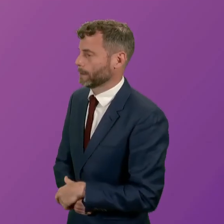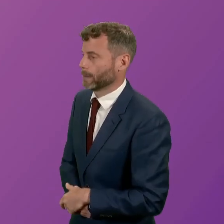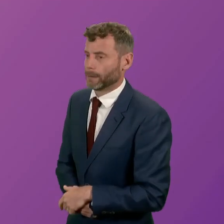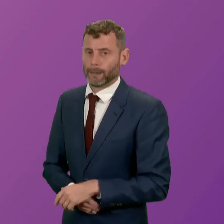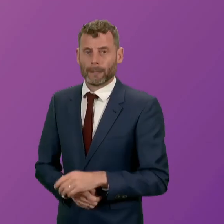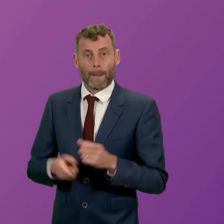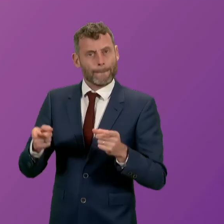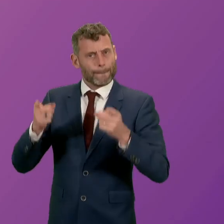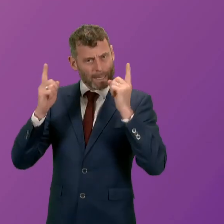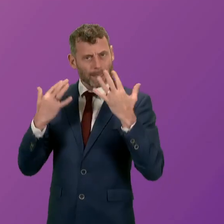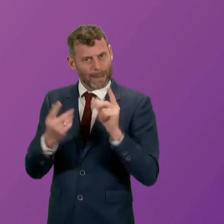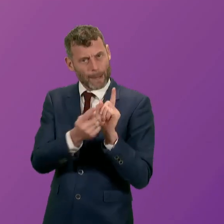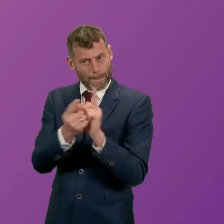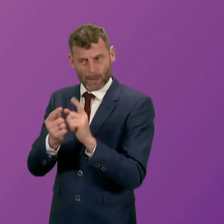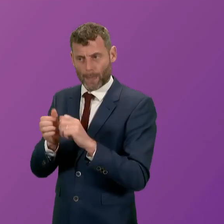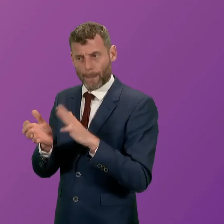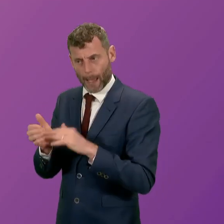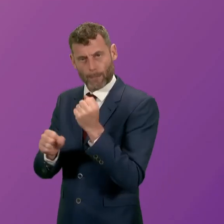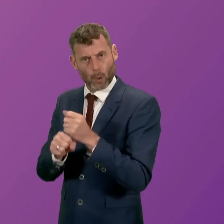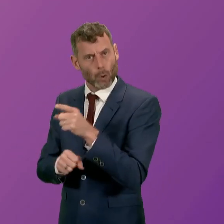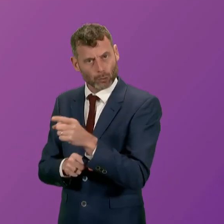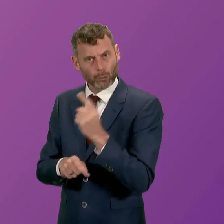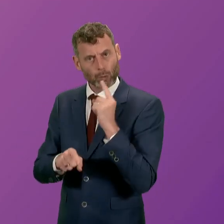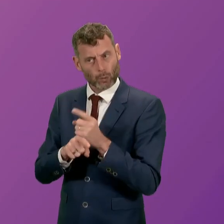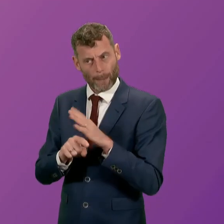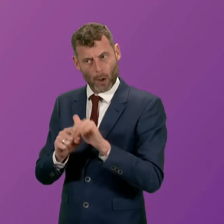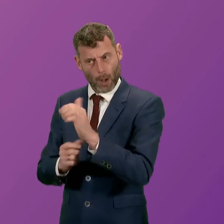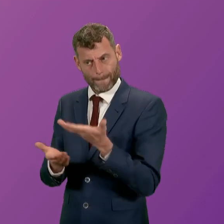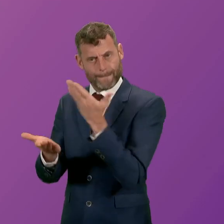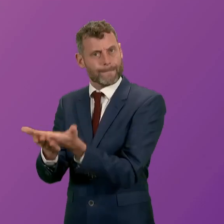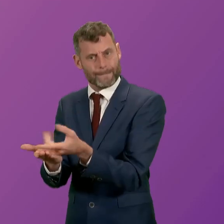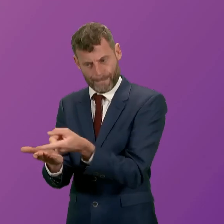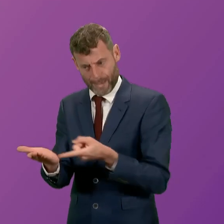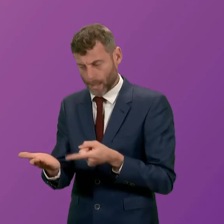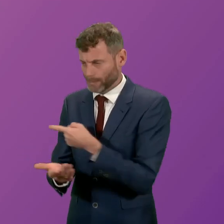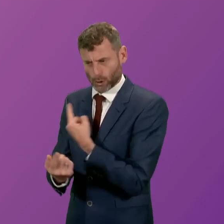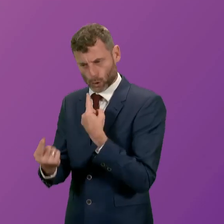Ministers have met Pam Gosal several times to discuss her bill. I acknowledge that it